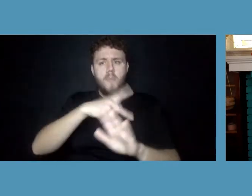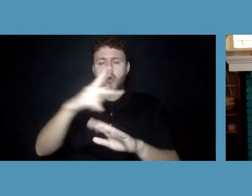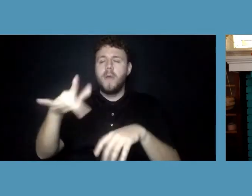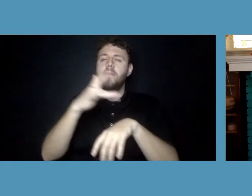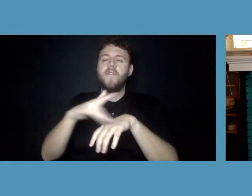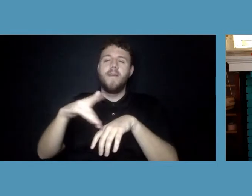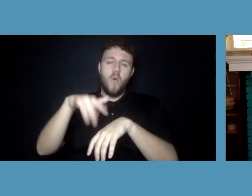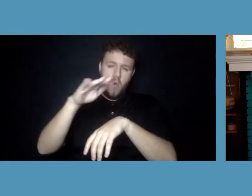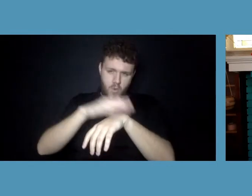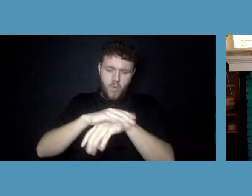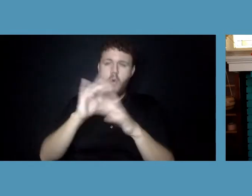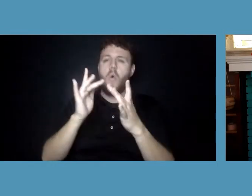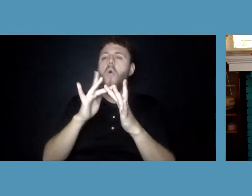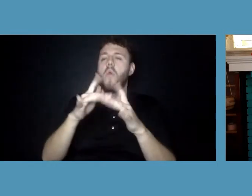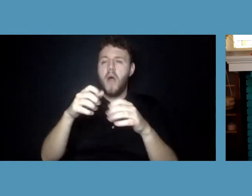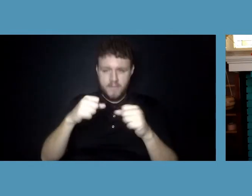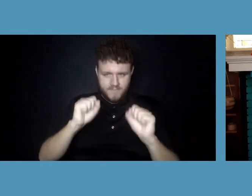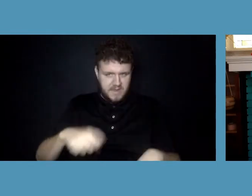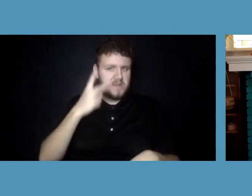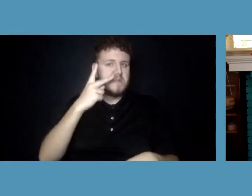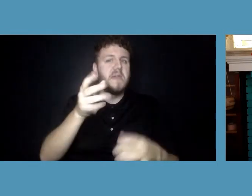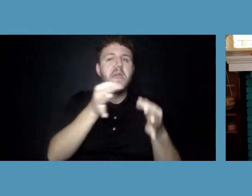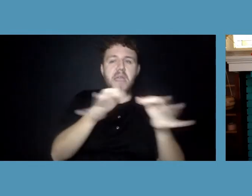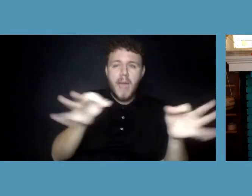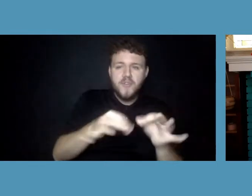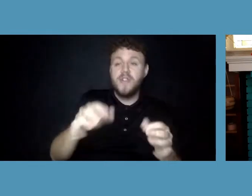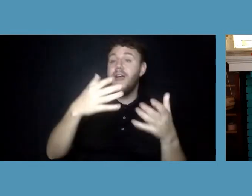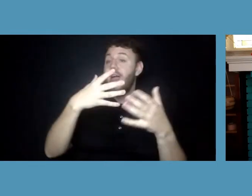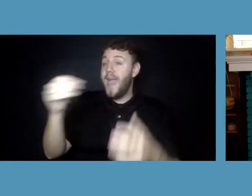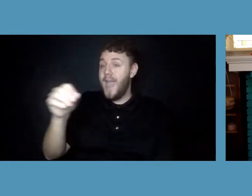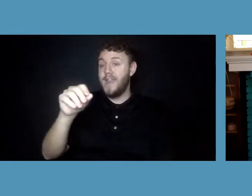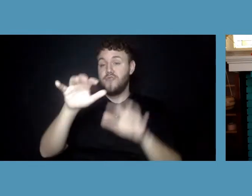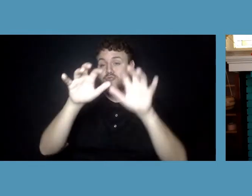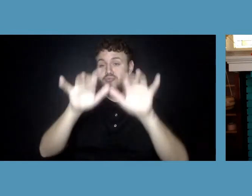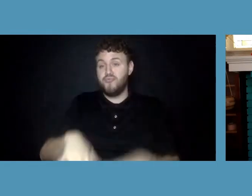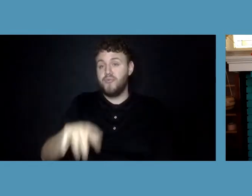they are captioned and there are transcripts available so folks can access those at their